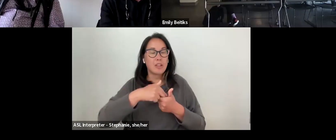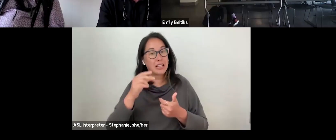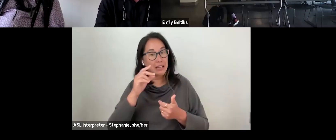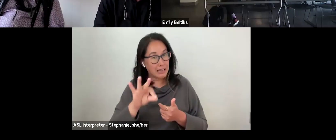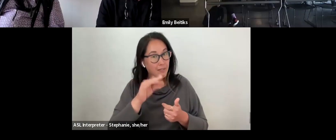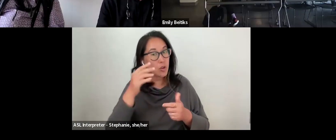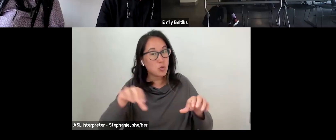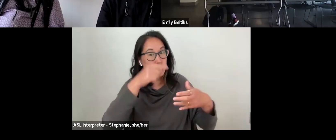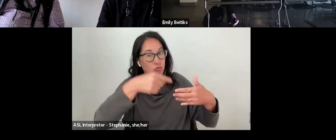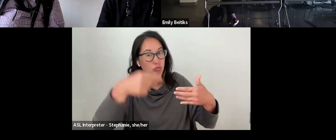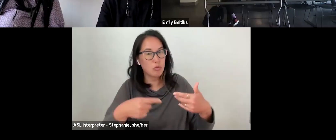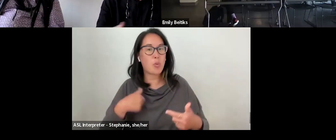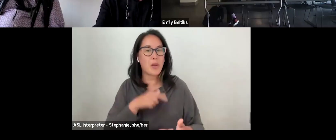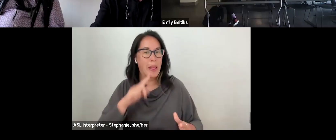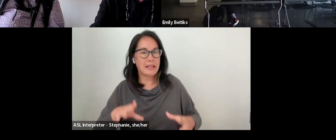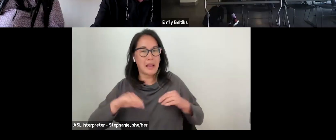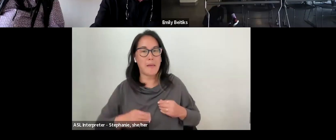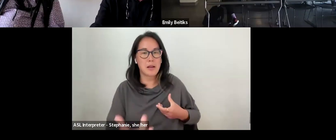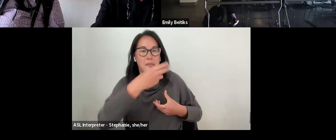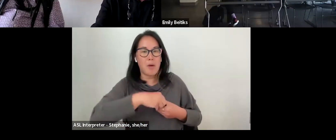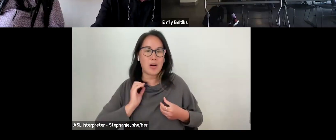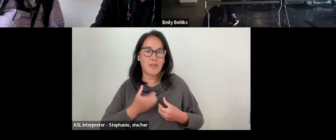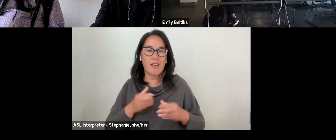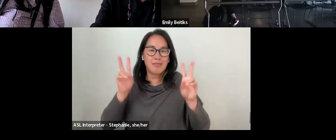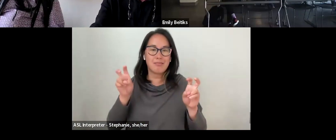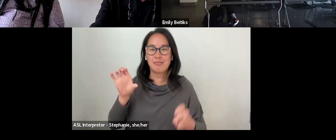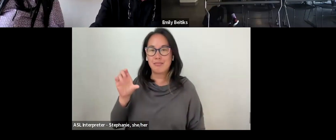So that's a piece of it.